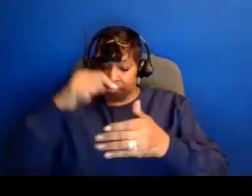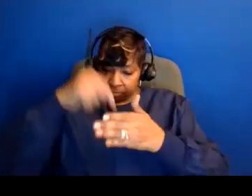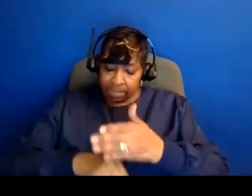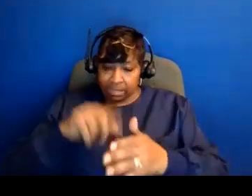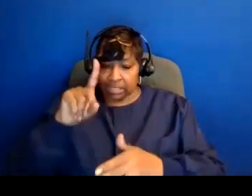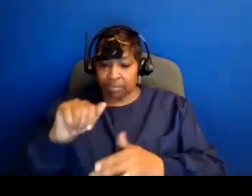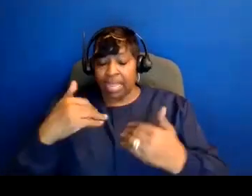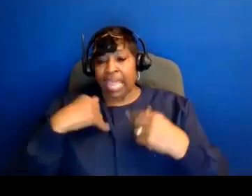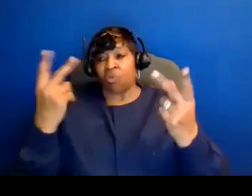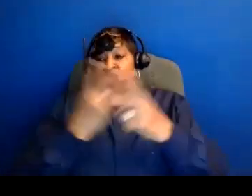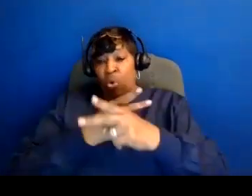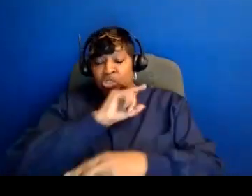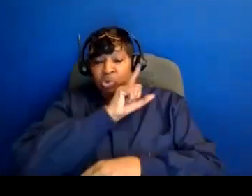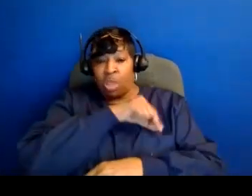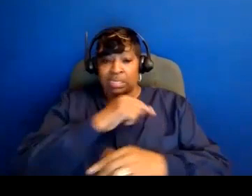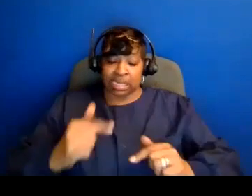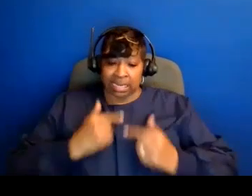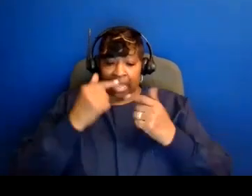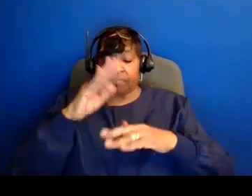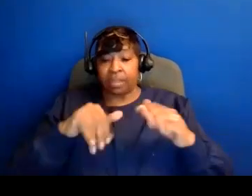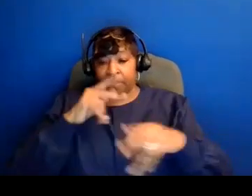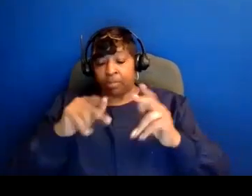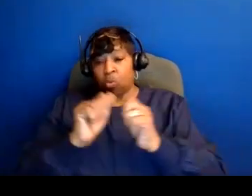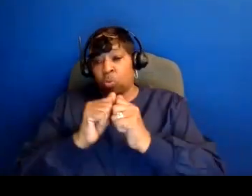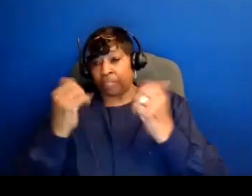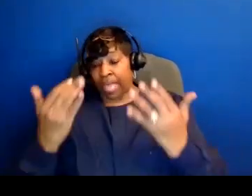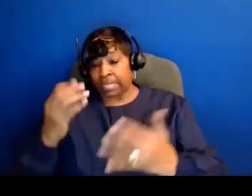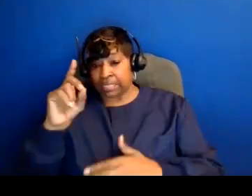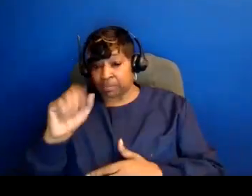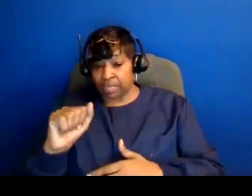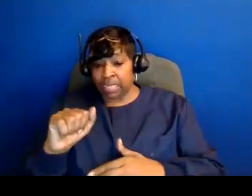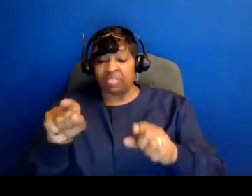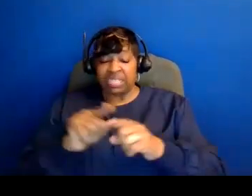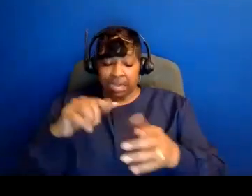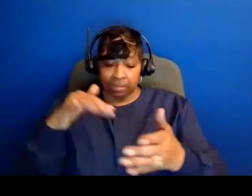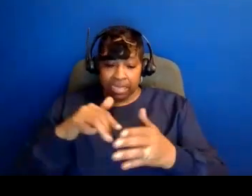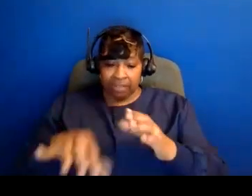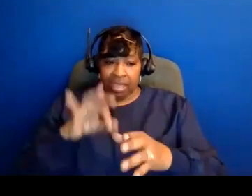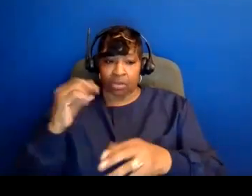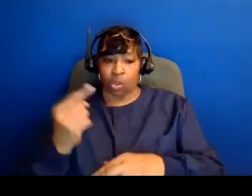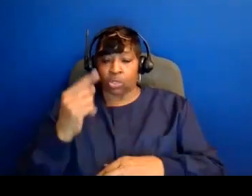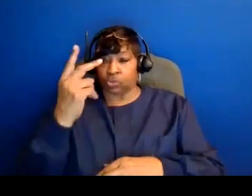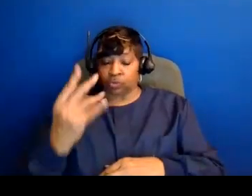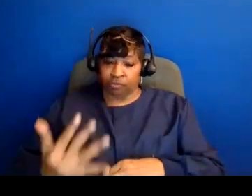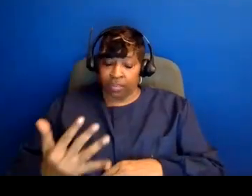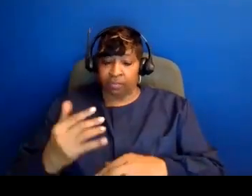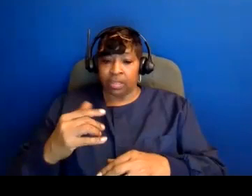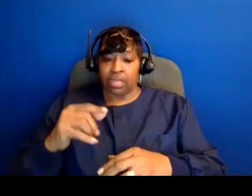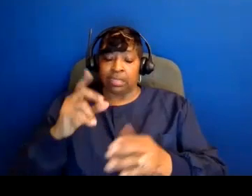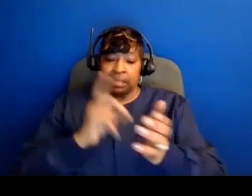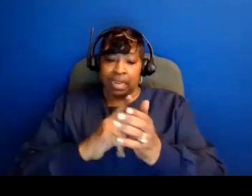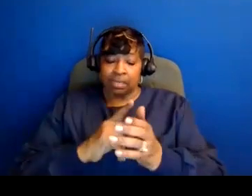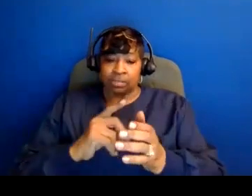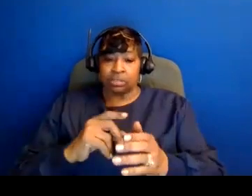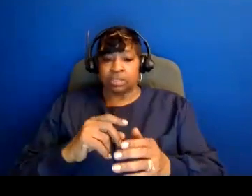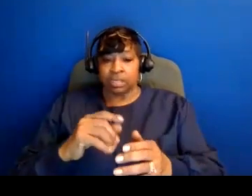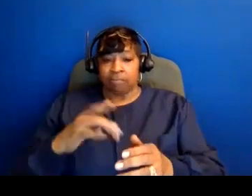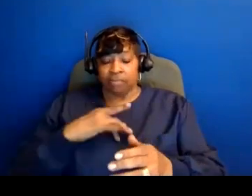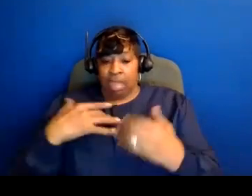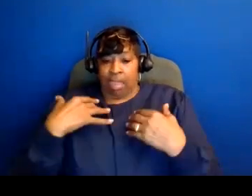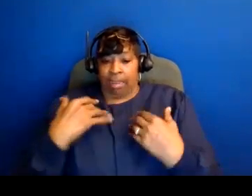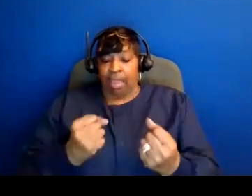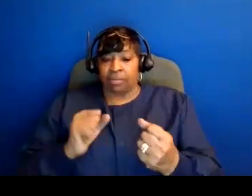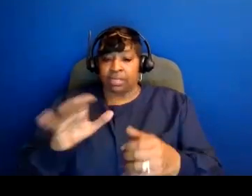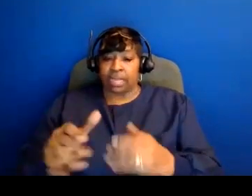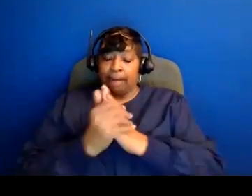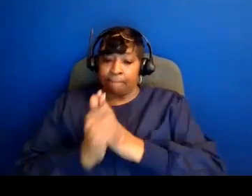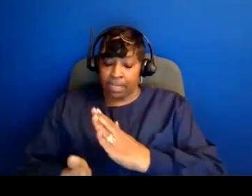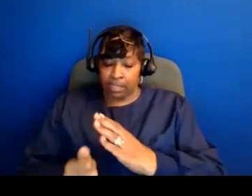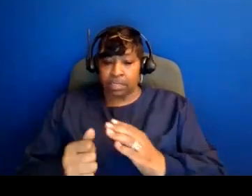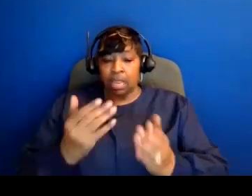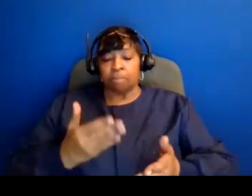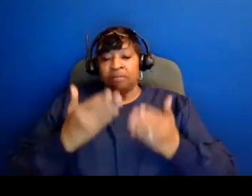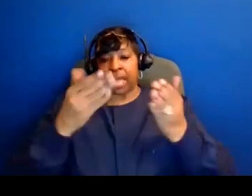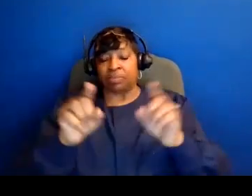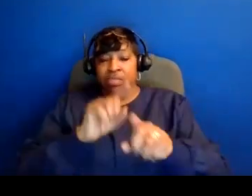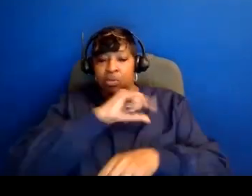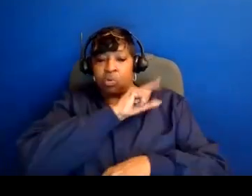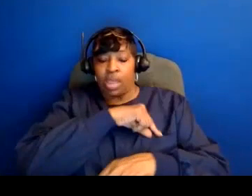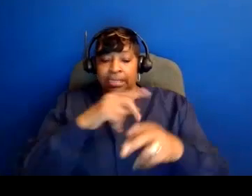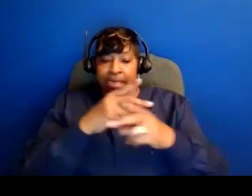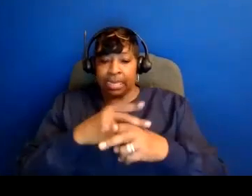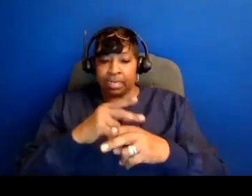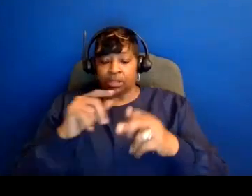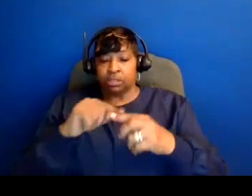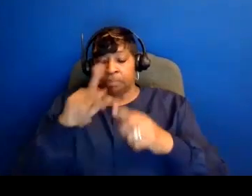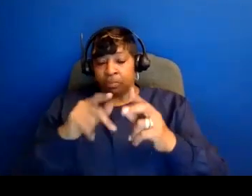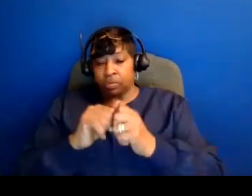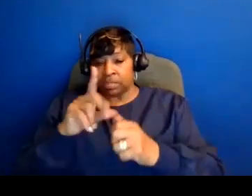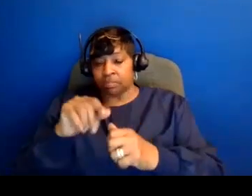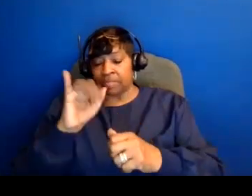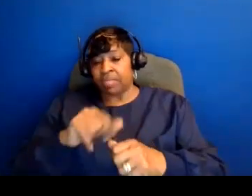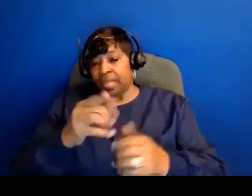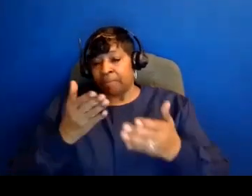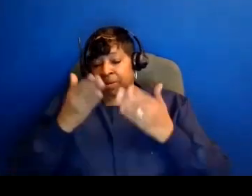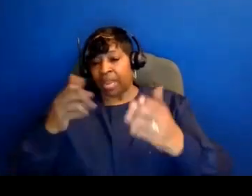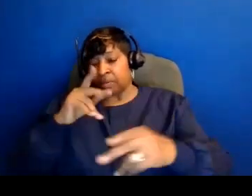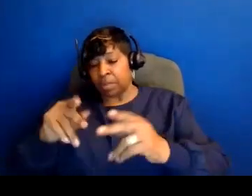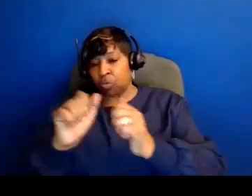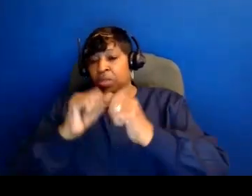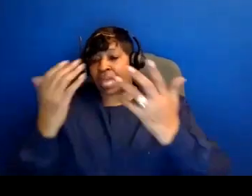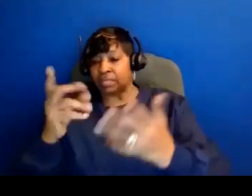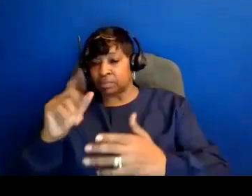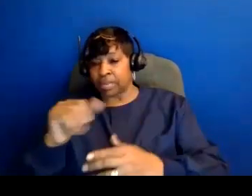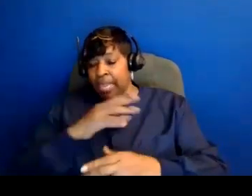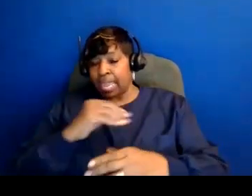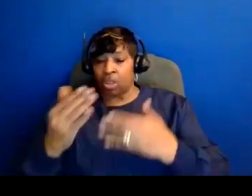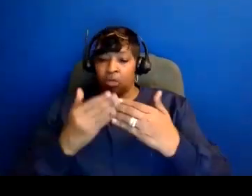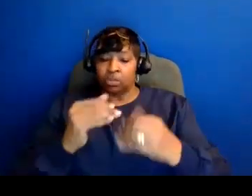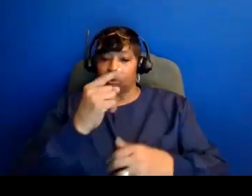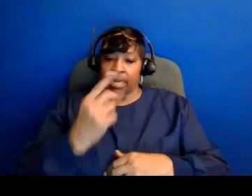lauravanpuymbrouck: In fact, in a recent study, that I'm sure most of us have read dr. Lisa Azoni and others. Found that more than 4 fifths or 82.4% of physicians reported that people with significant disability have worse quality of life than people without disability.